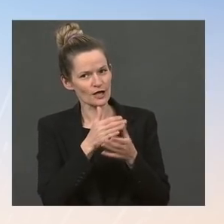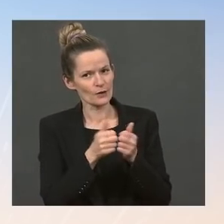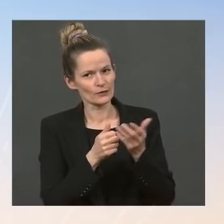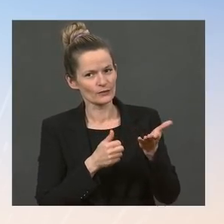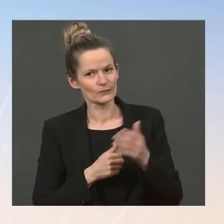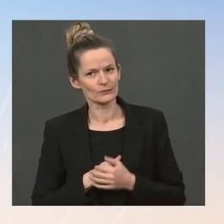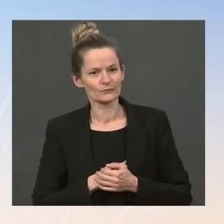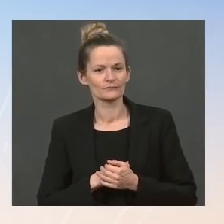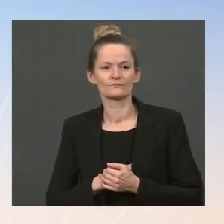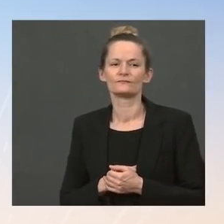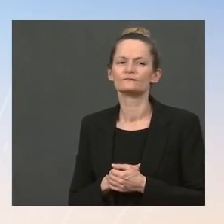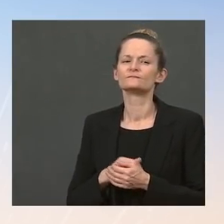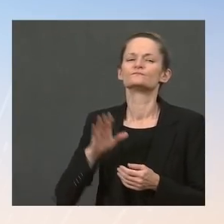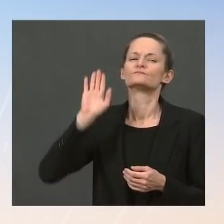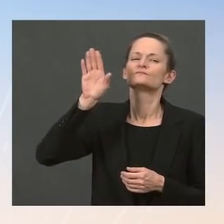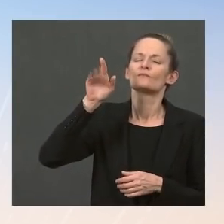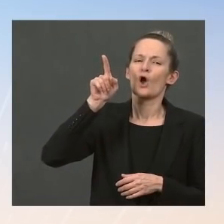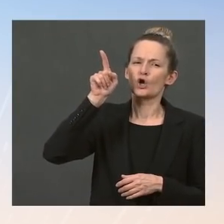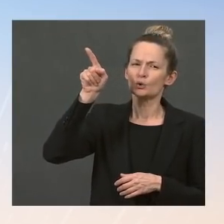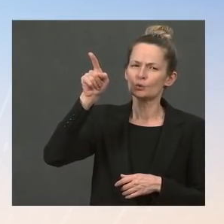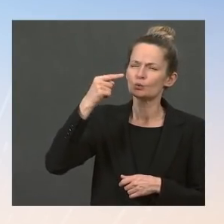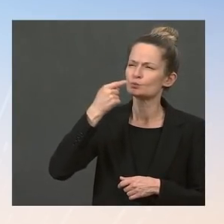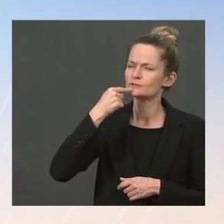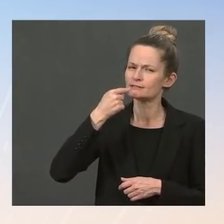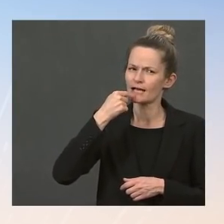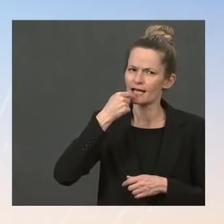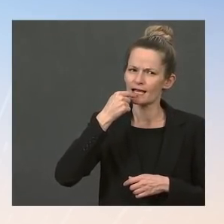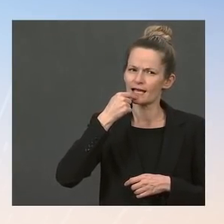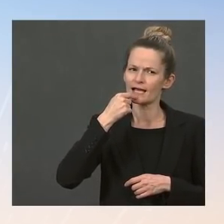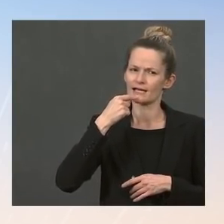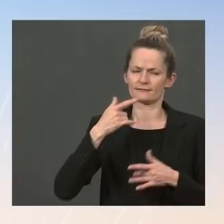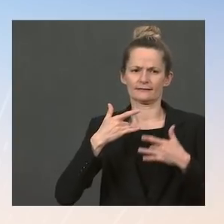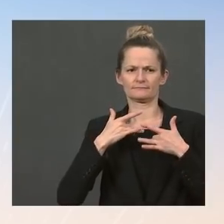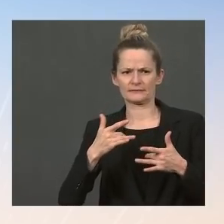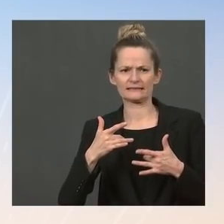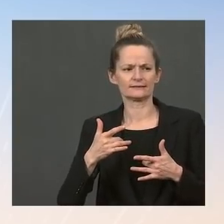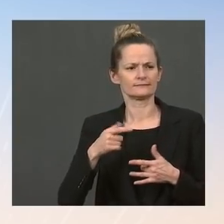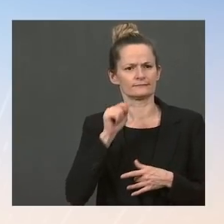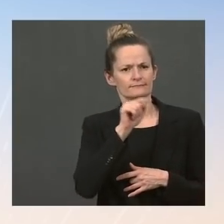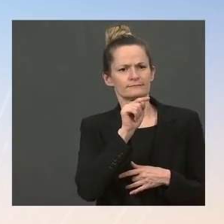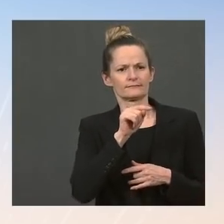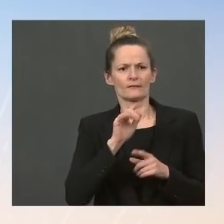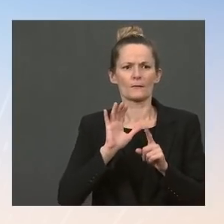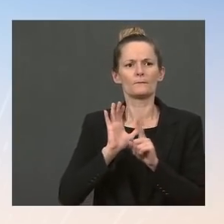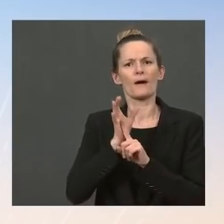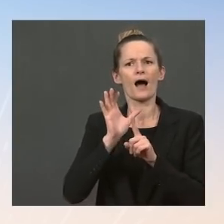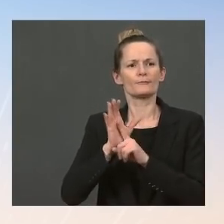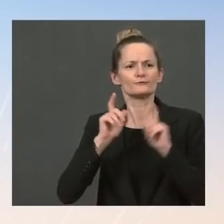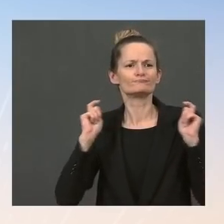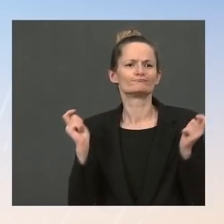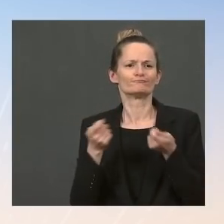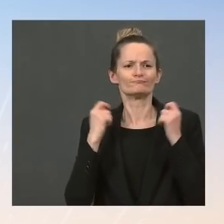You said that "We engage all the time with people who have big platforms or profiles." How do you determine who to engage with